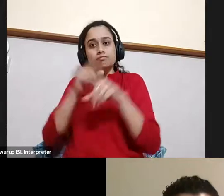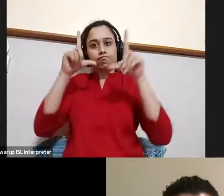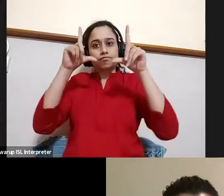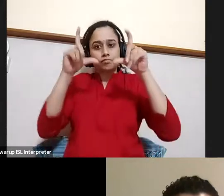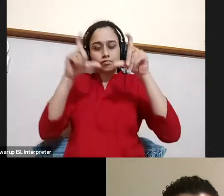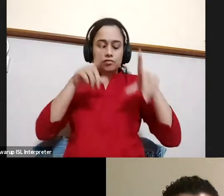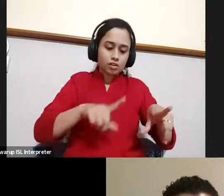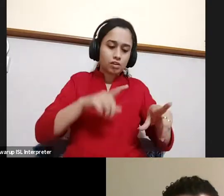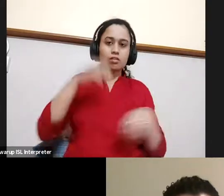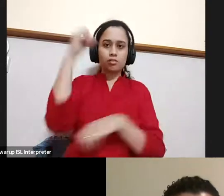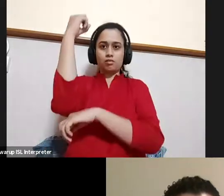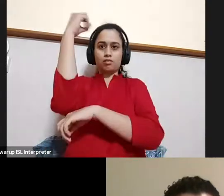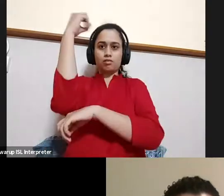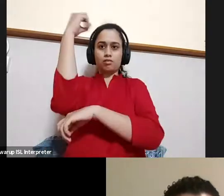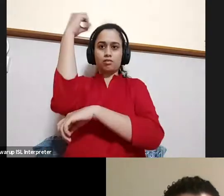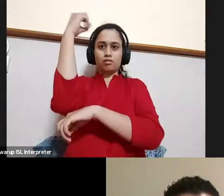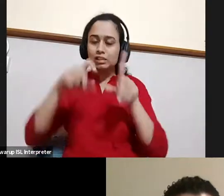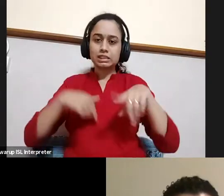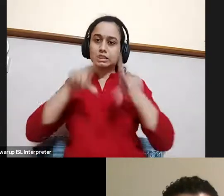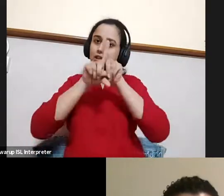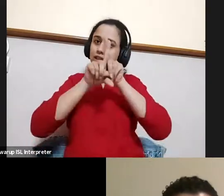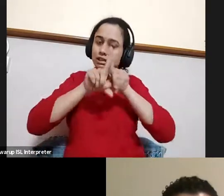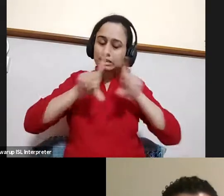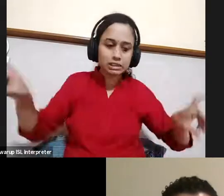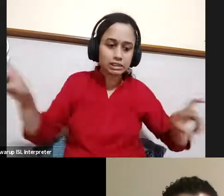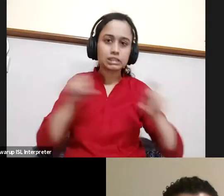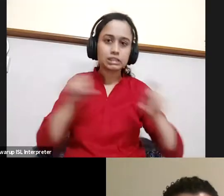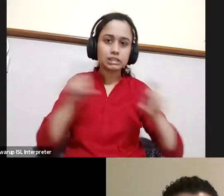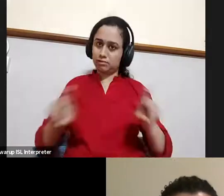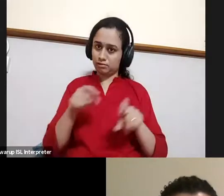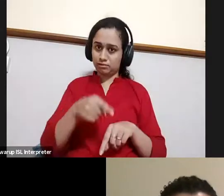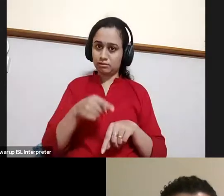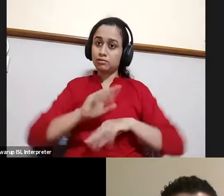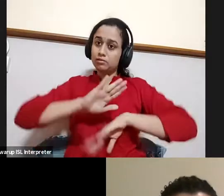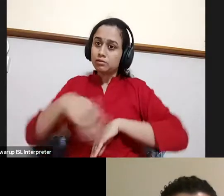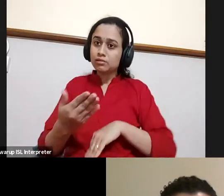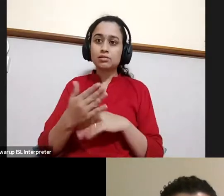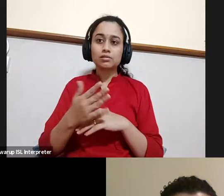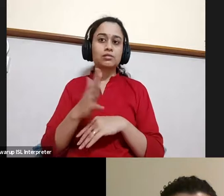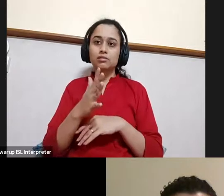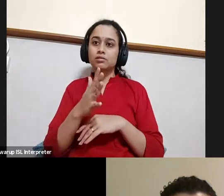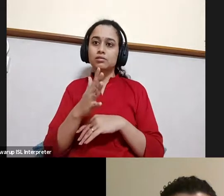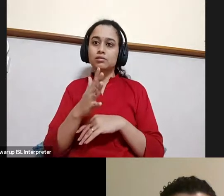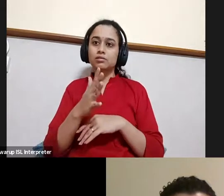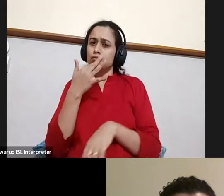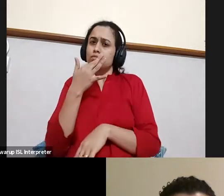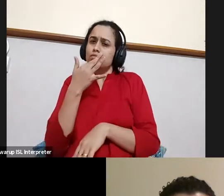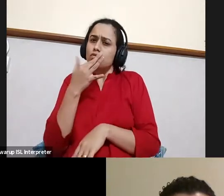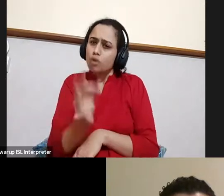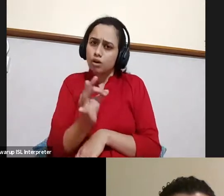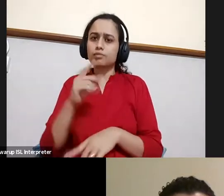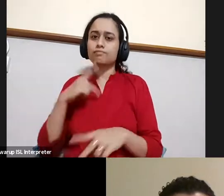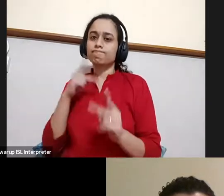box first of all he cleans them and it's much more accurate to to do the cleaning process